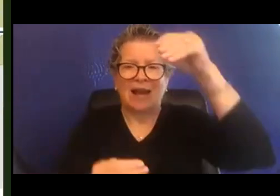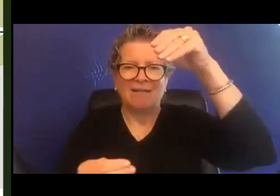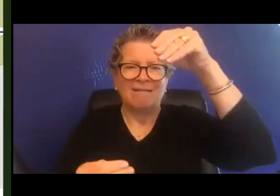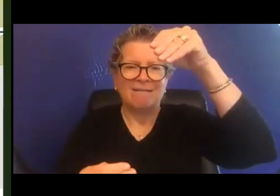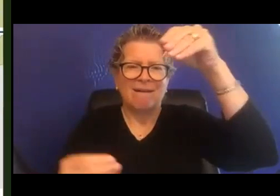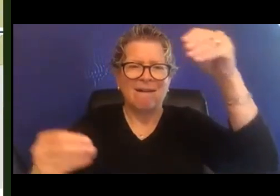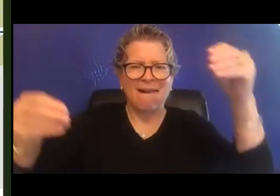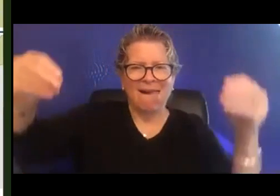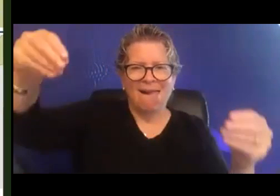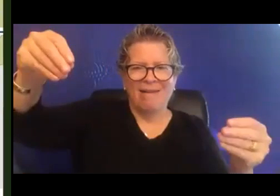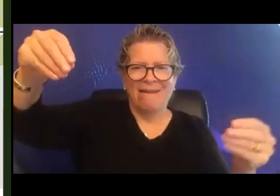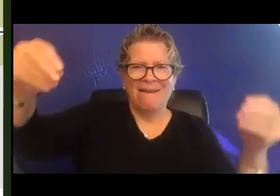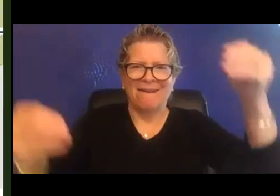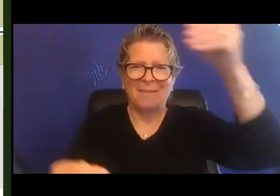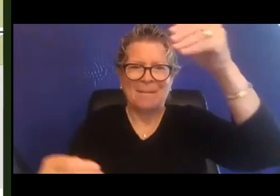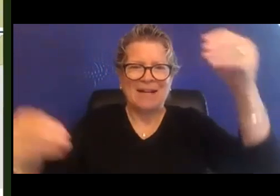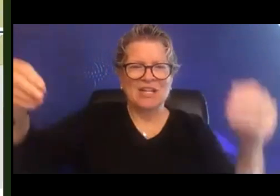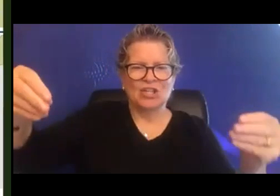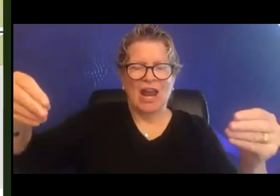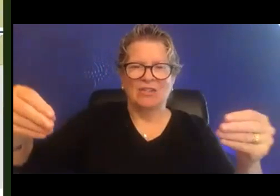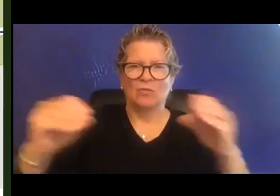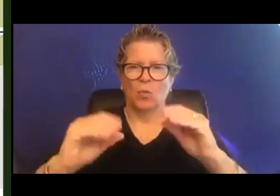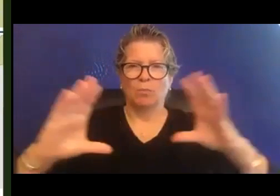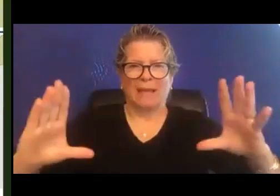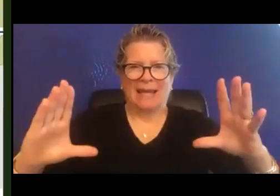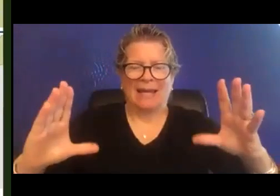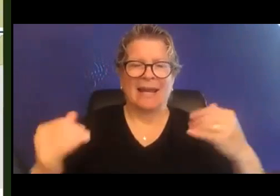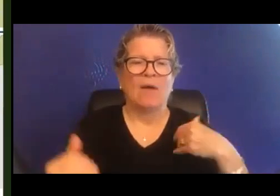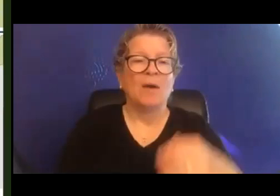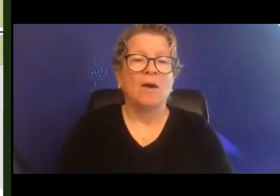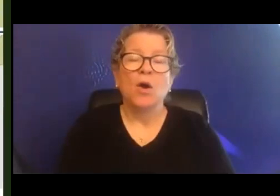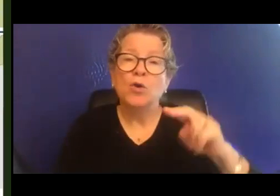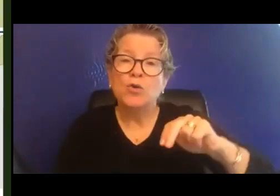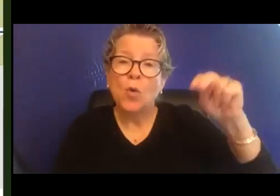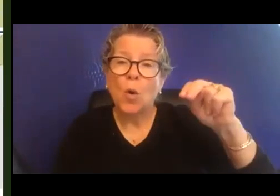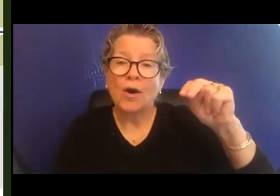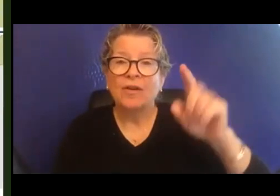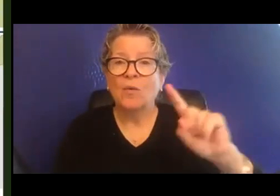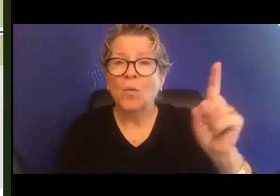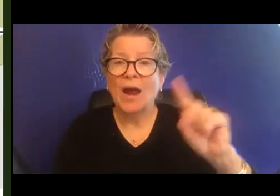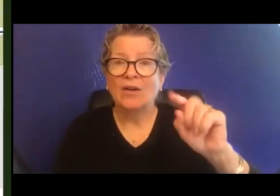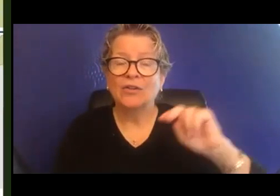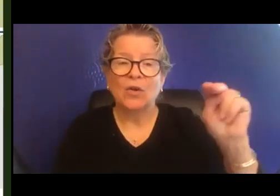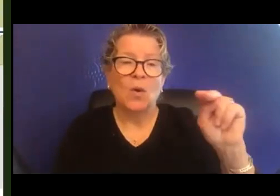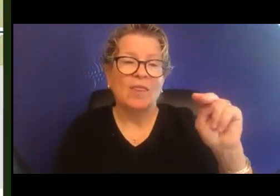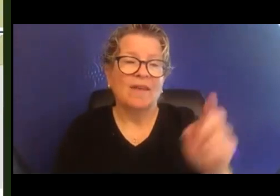can have it be a little bit bigger. You'll notice these maps the north arrow to the left.